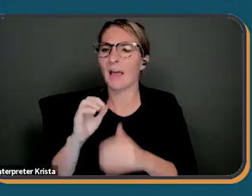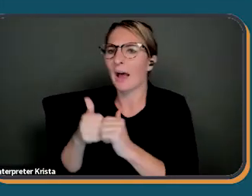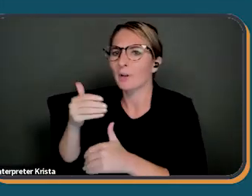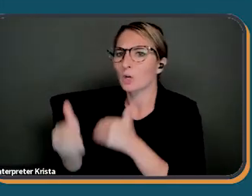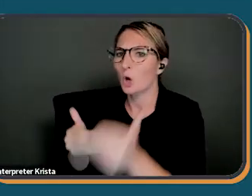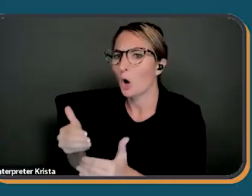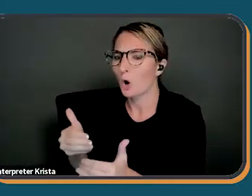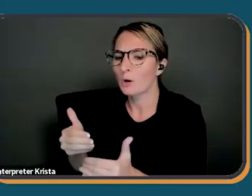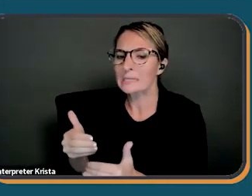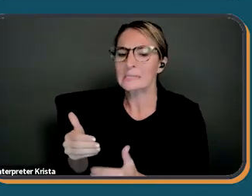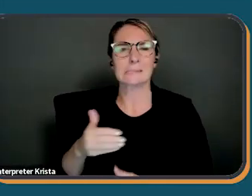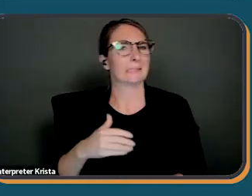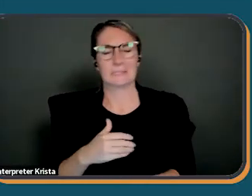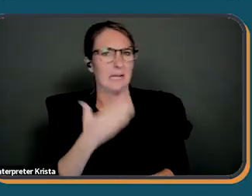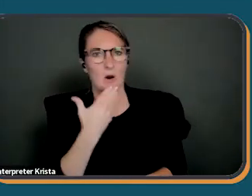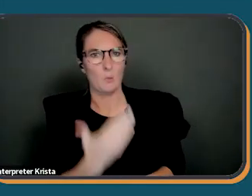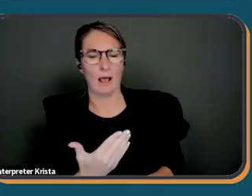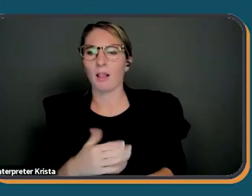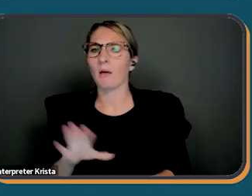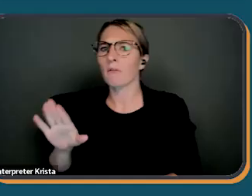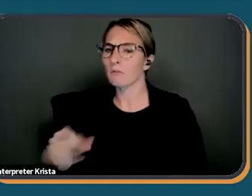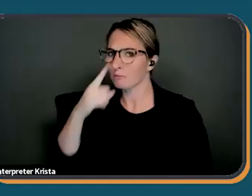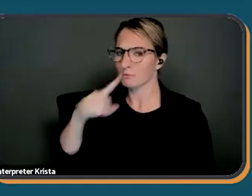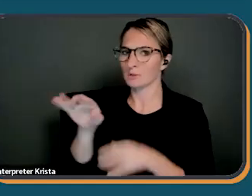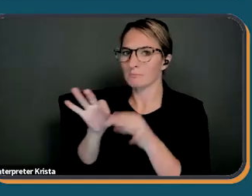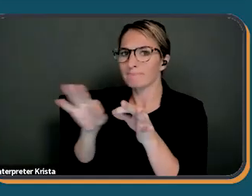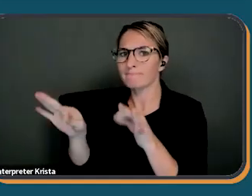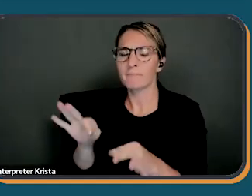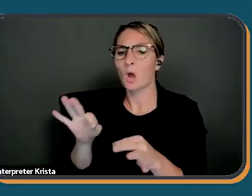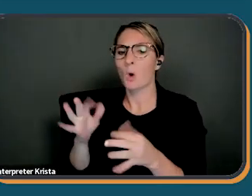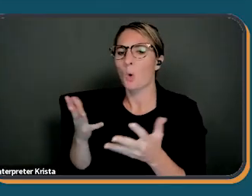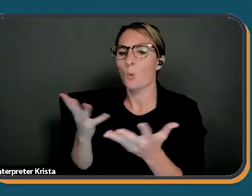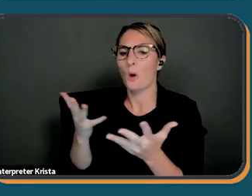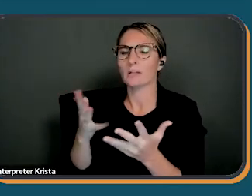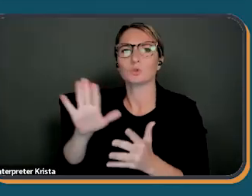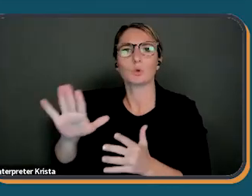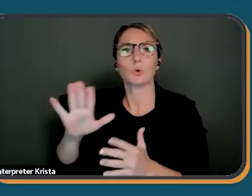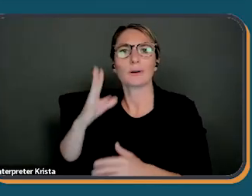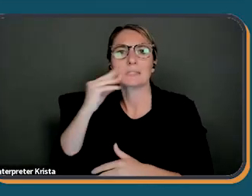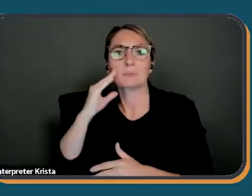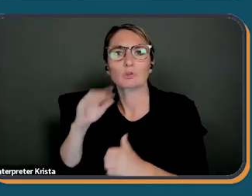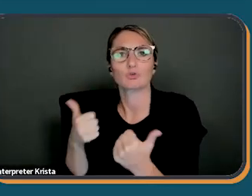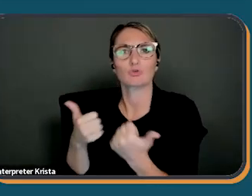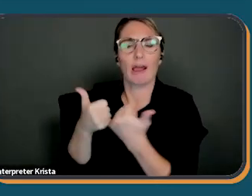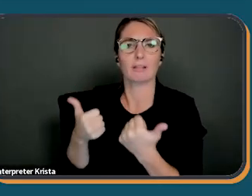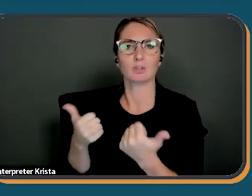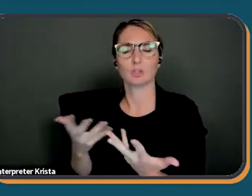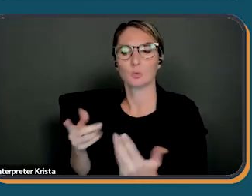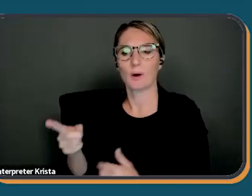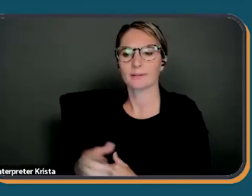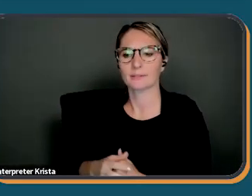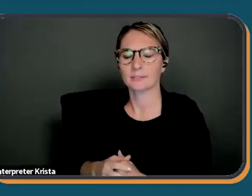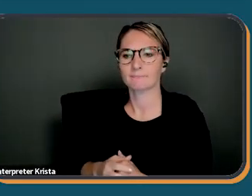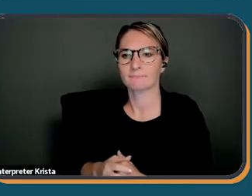Brooke Cruz: Can you tell us a little bit about what was challenging about it?